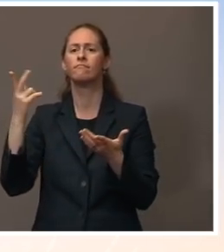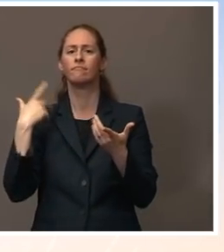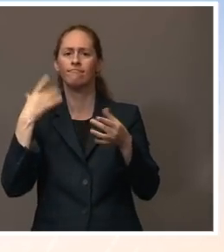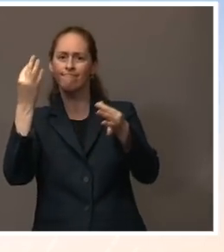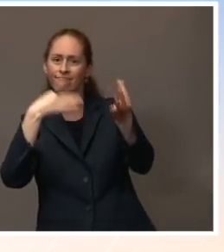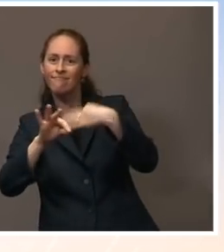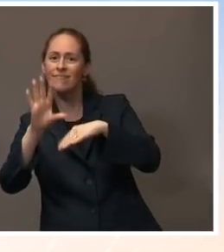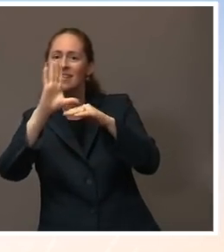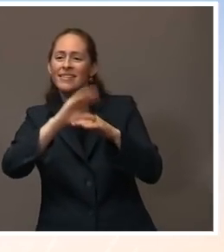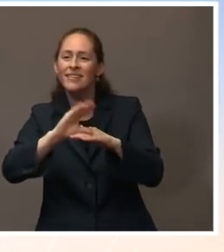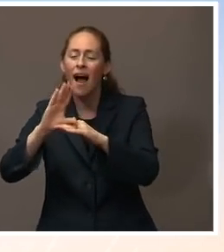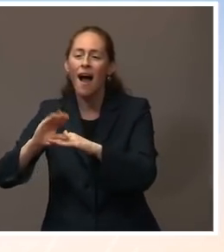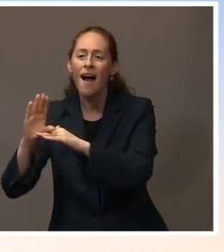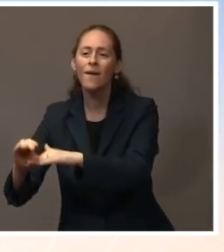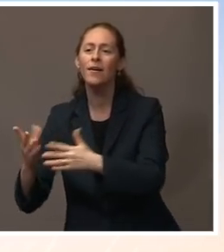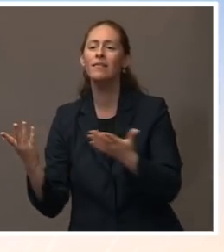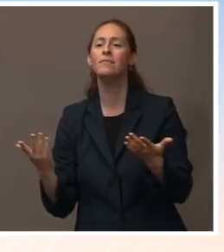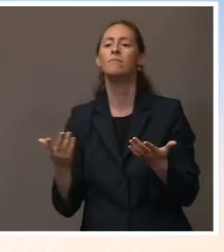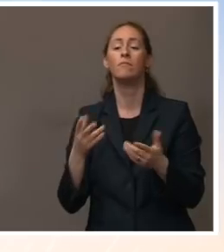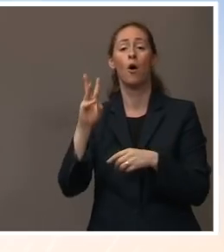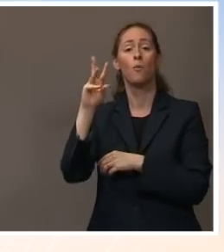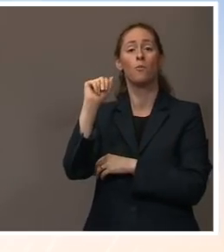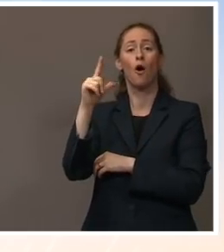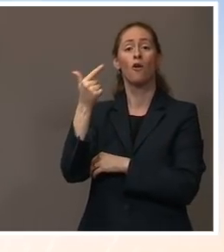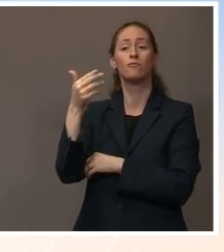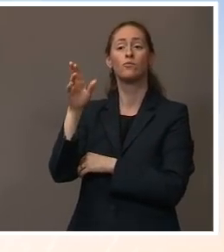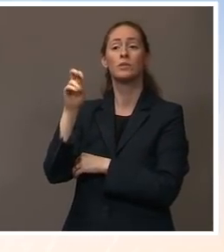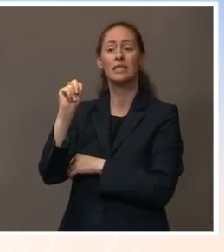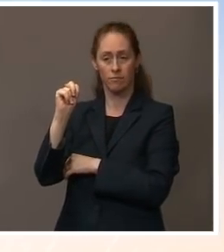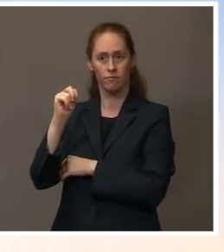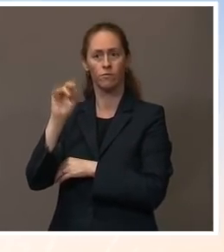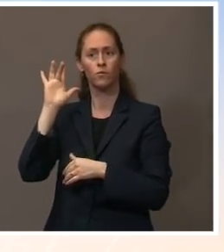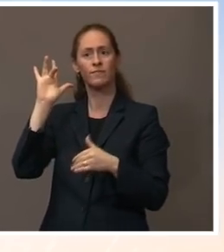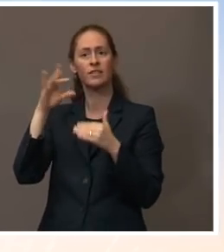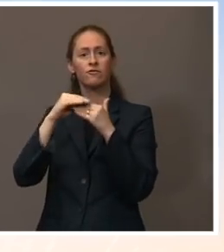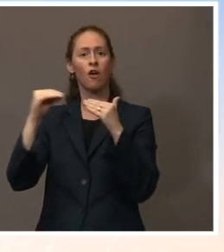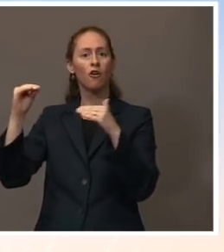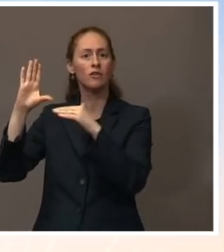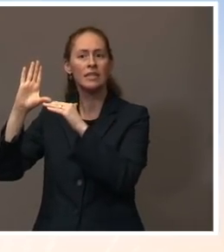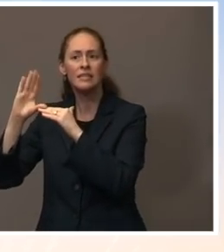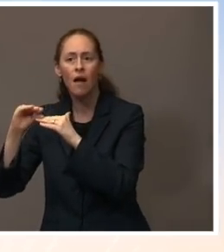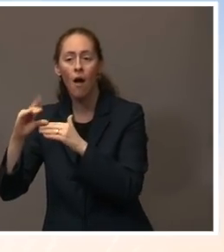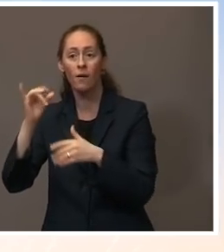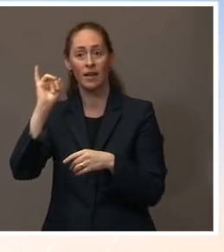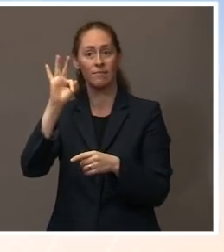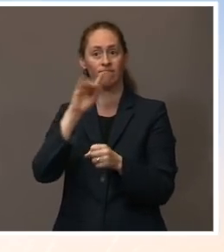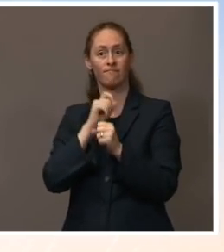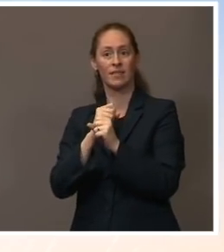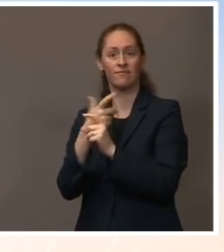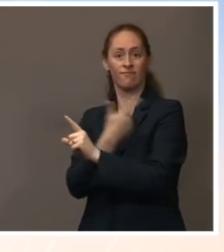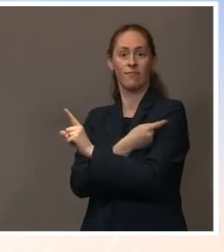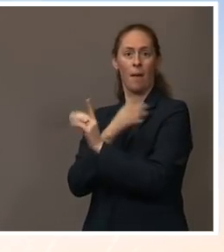to anyone who gets vaccinated there before July 4th. These are just a couple of examples of some of the approaches we're taking.